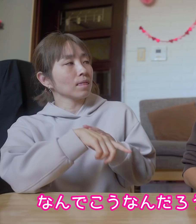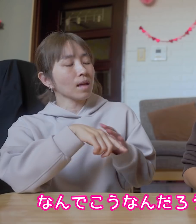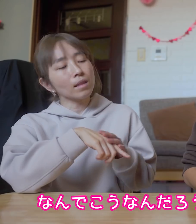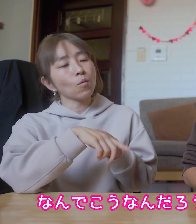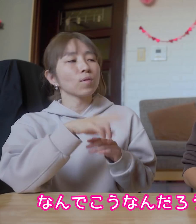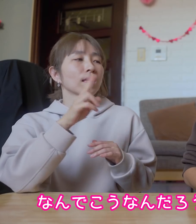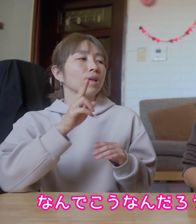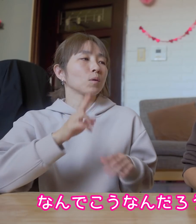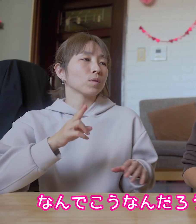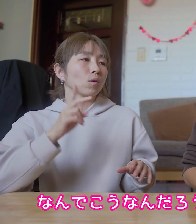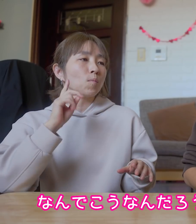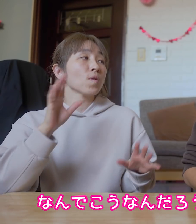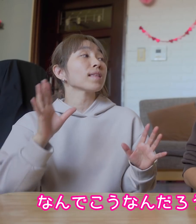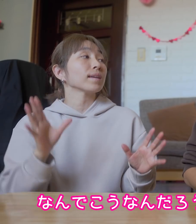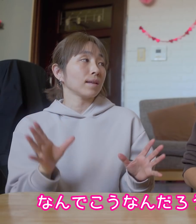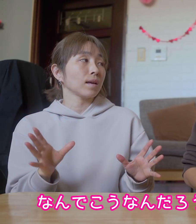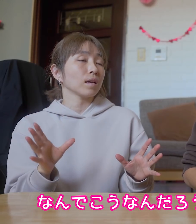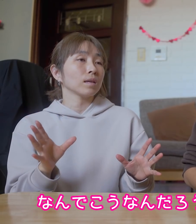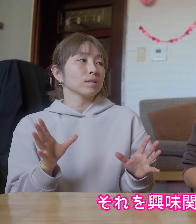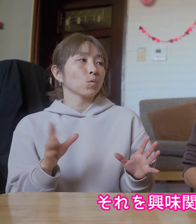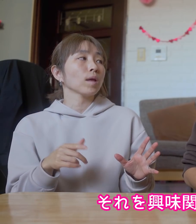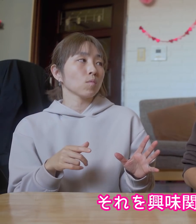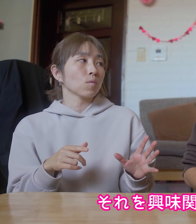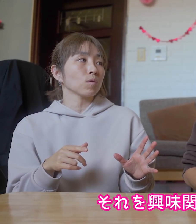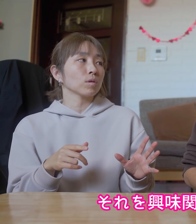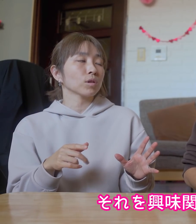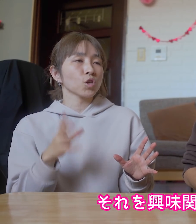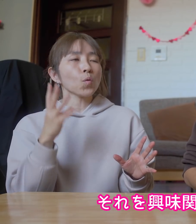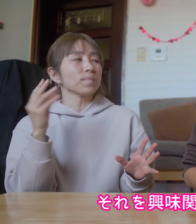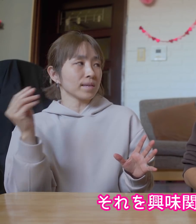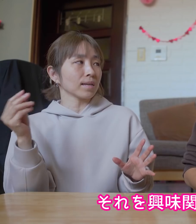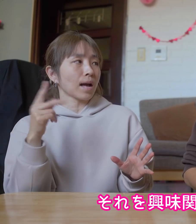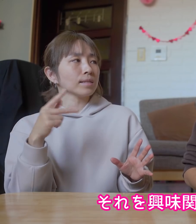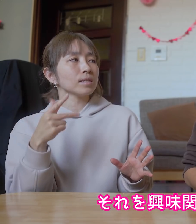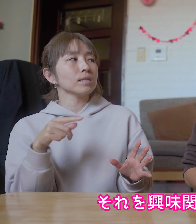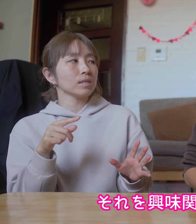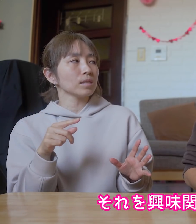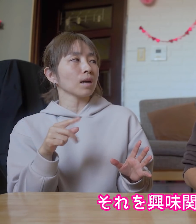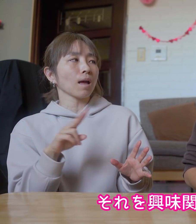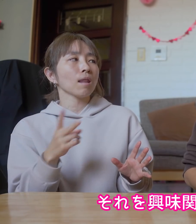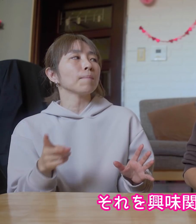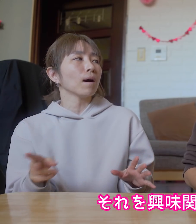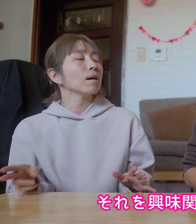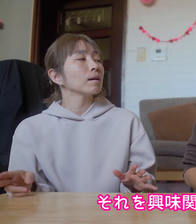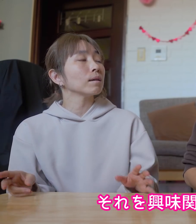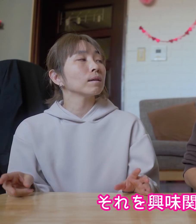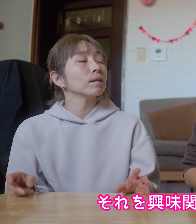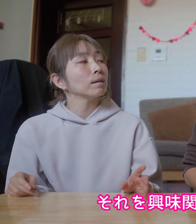(Mom)Don't wonder why things are the way they are... (Mom)Why don't you turn it into an interest? (Dad)?